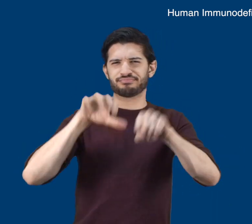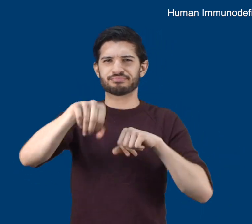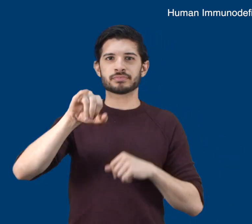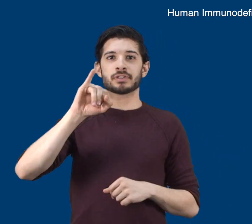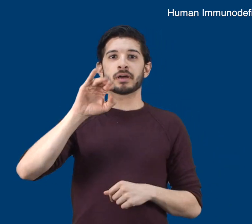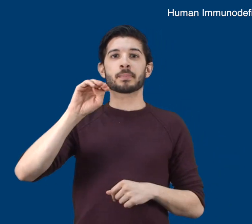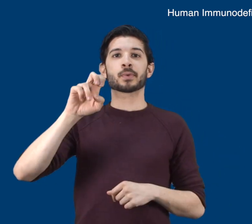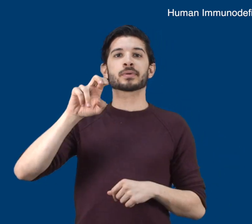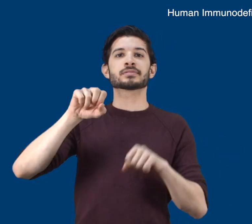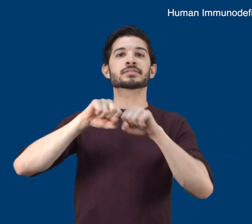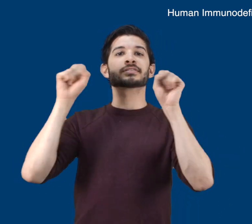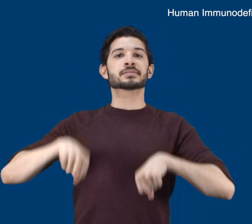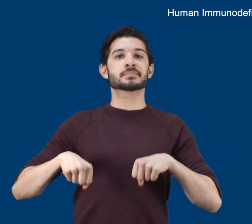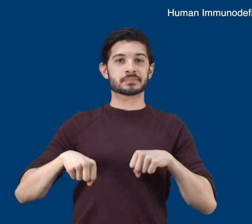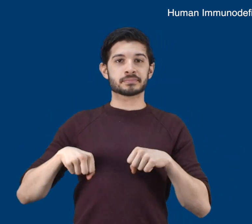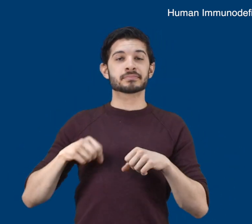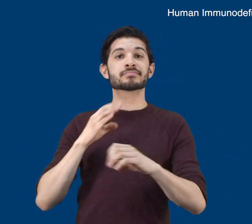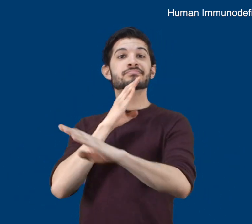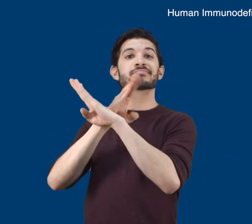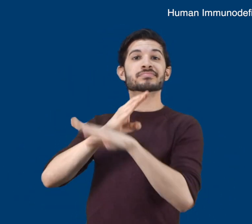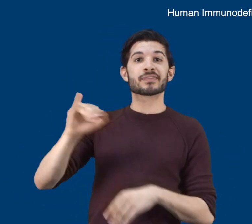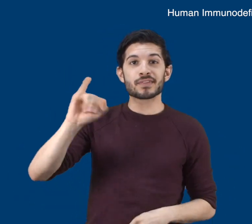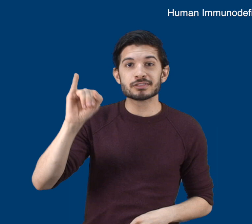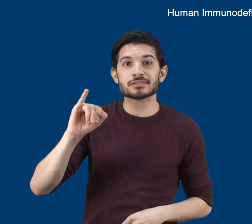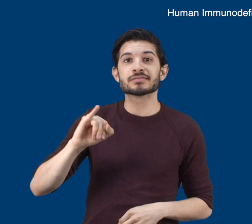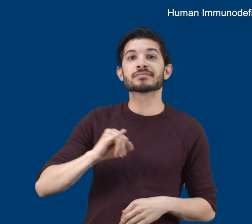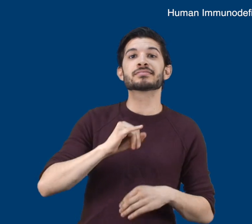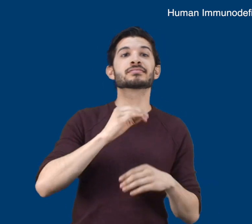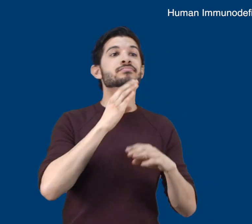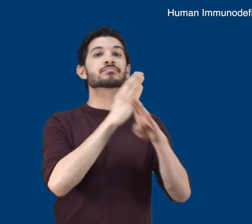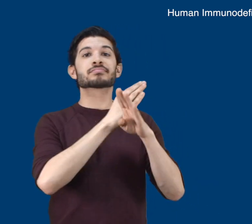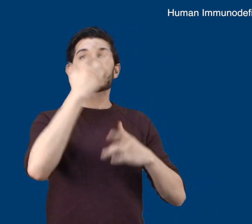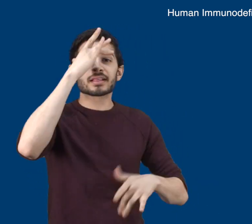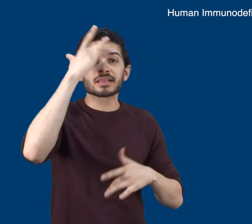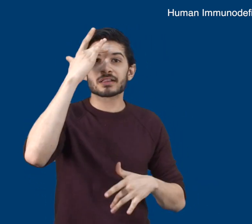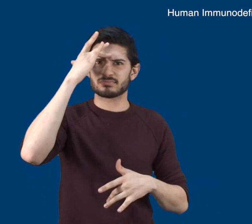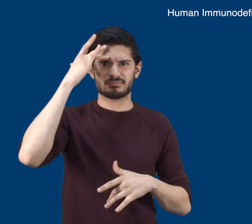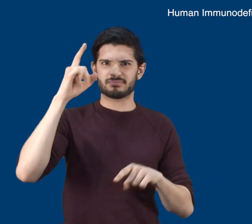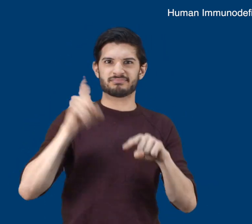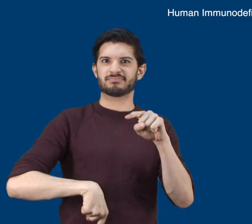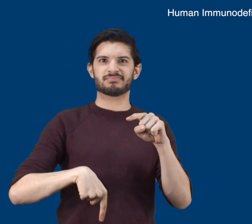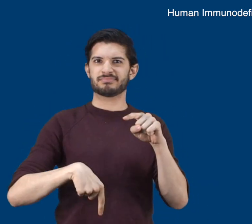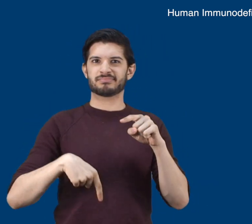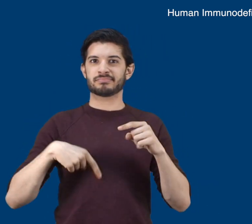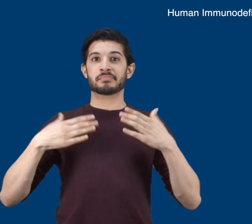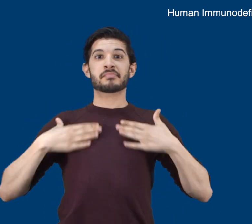because it attacks most of your immune system. Your body will have a very hard time fighting against infections or viruses.